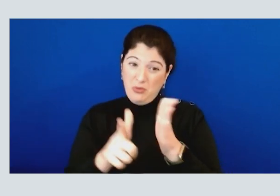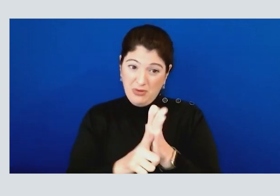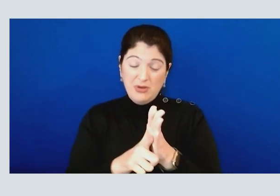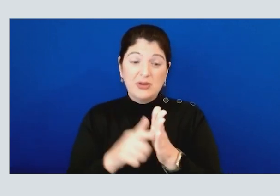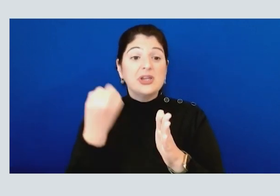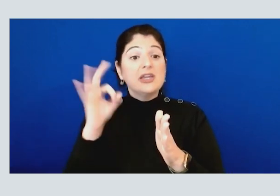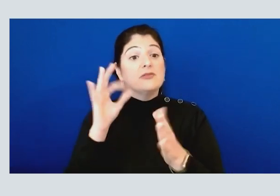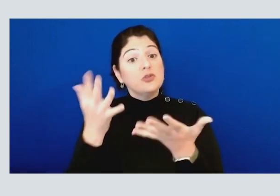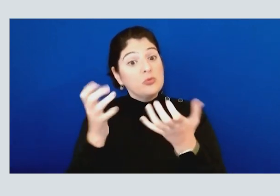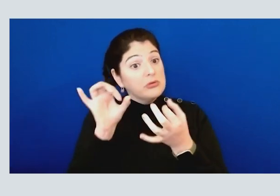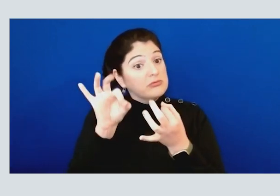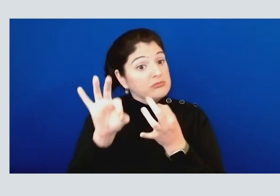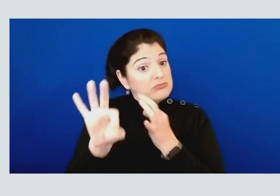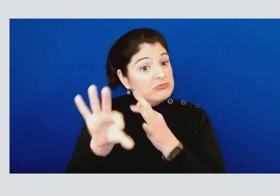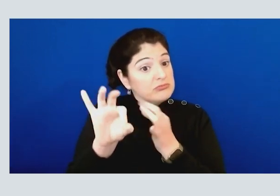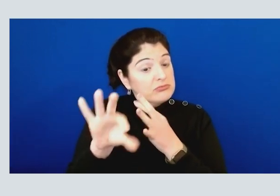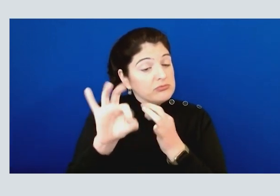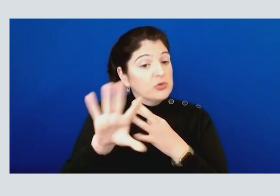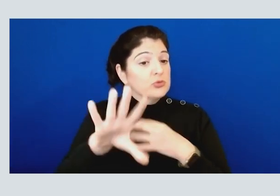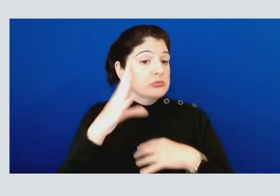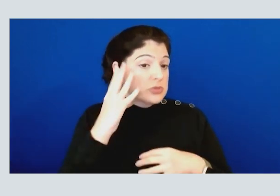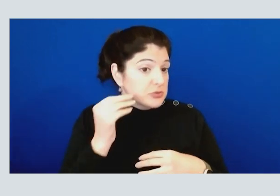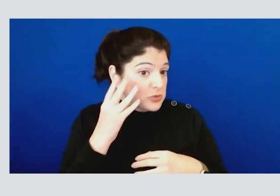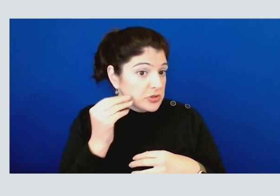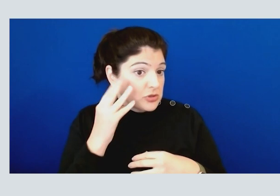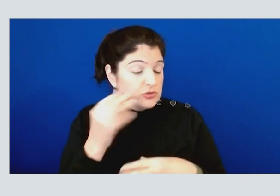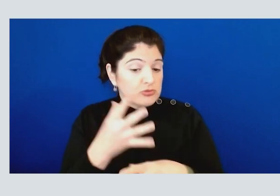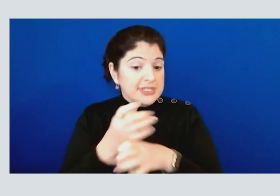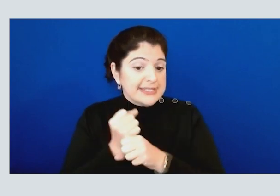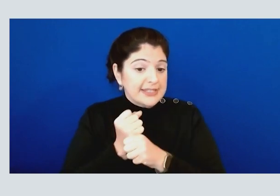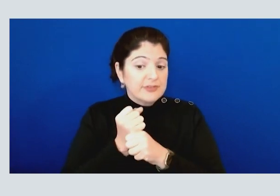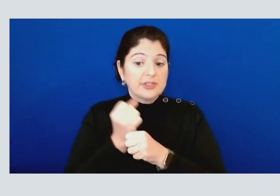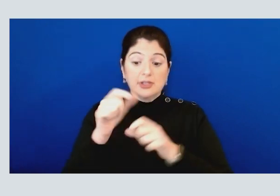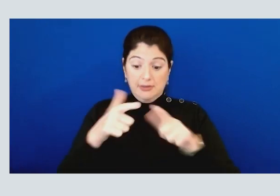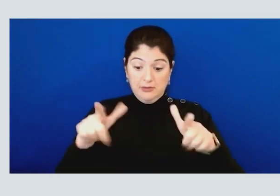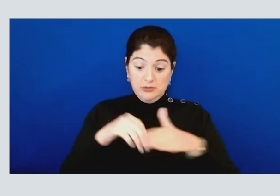about your experience receiving language access services.